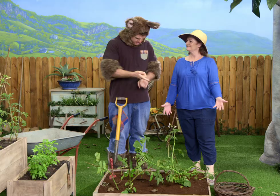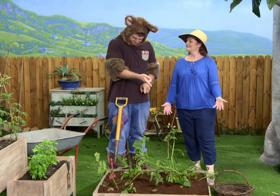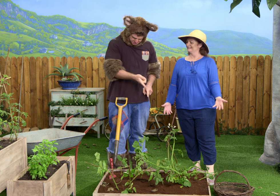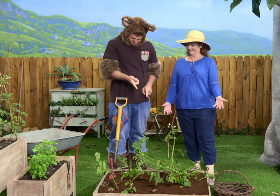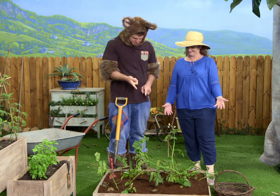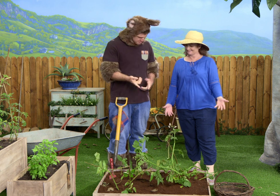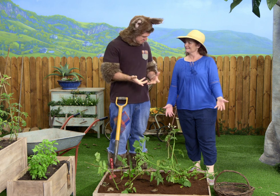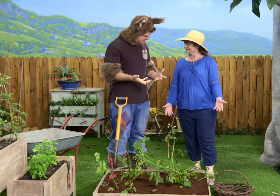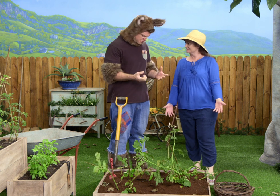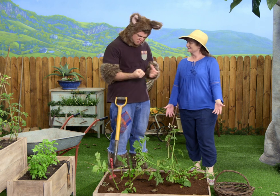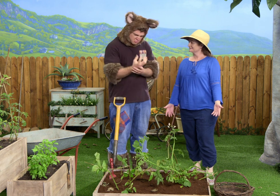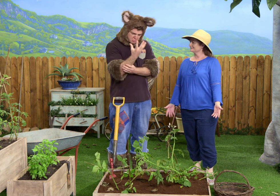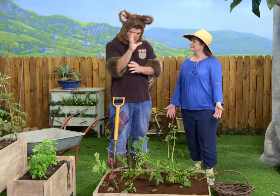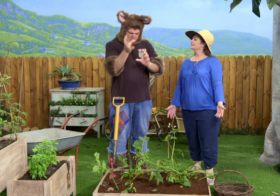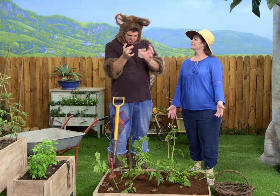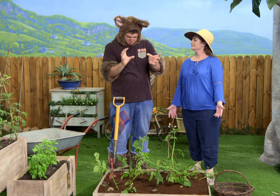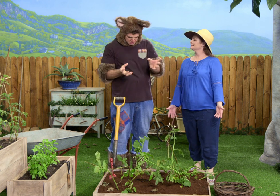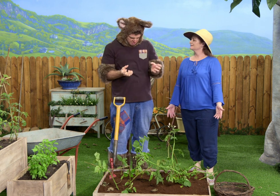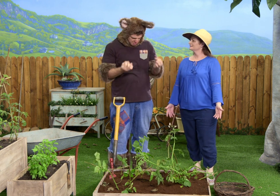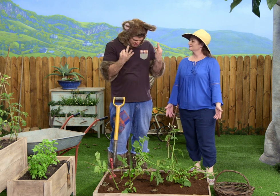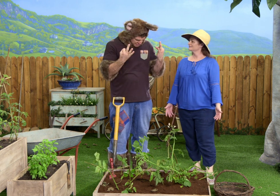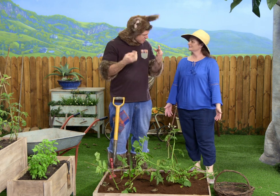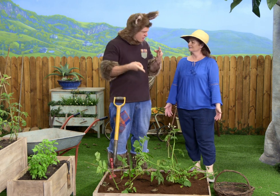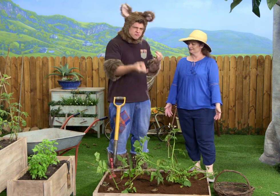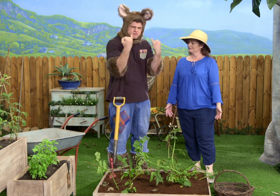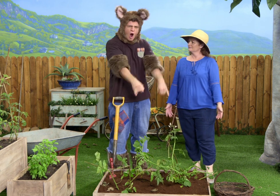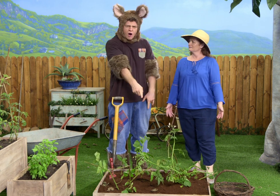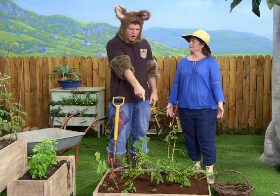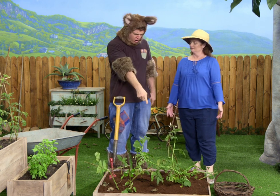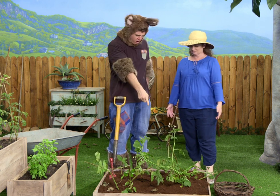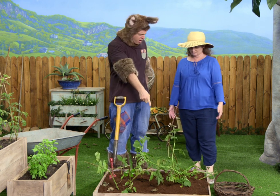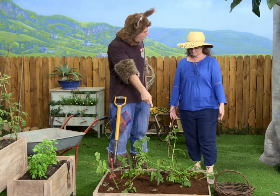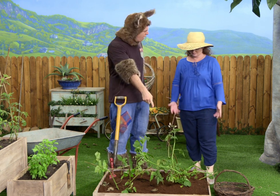The potatoes? I can see the stems, but there's no potatoes on them. It hasn't worked.